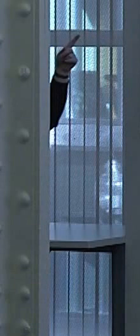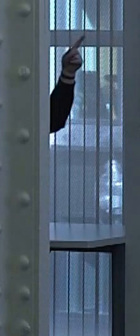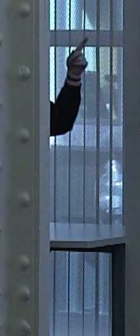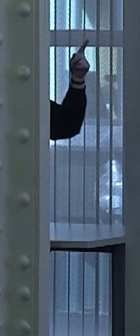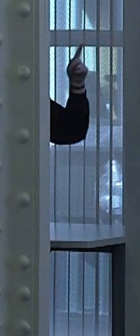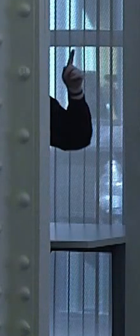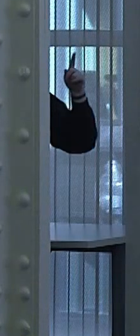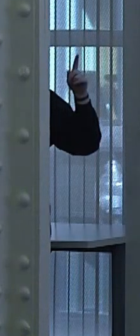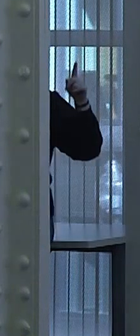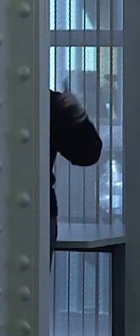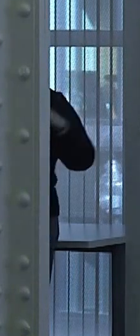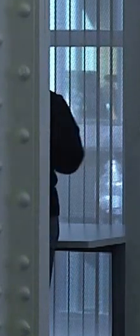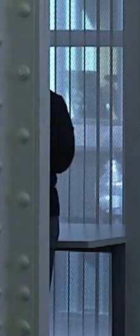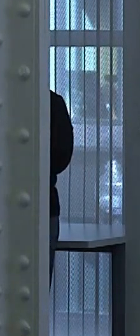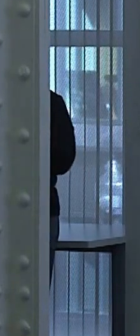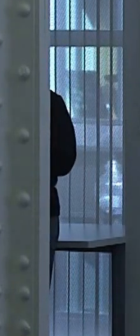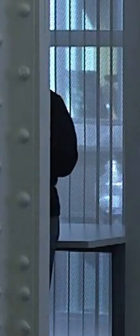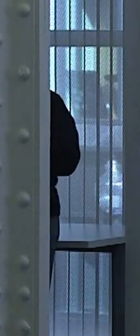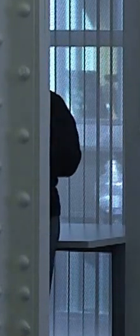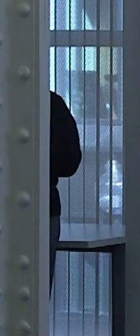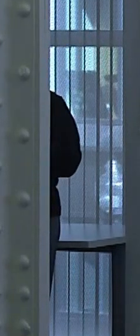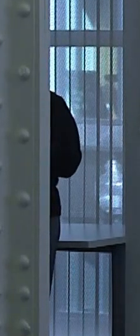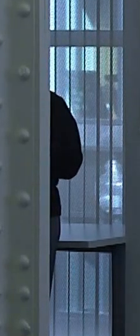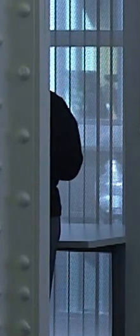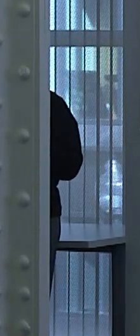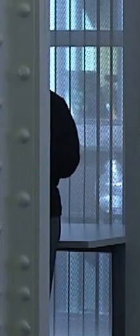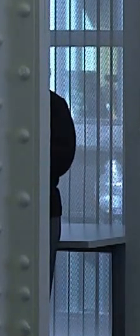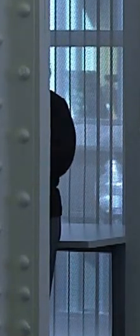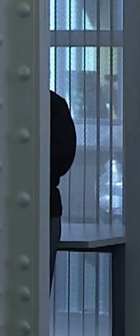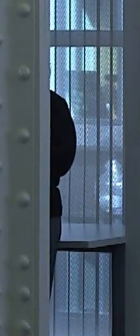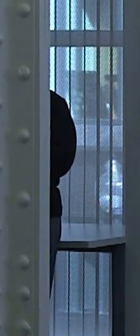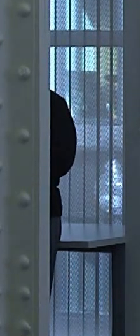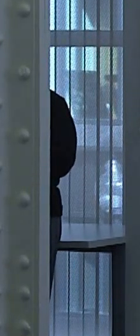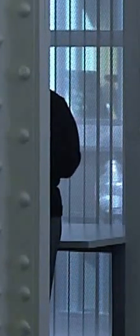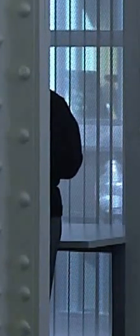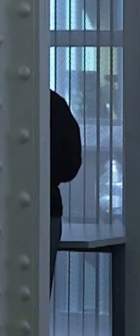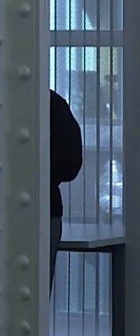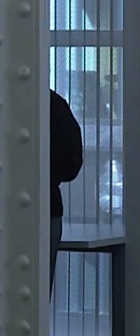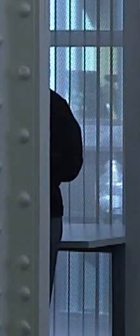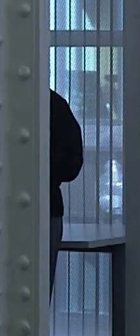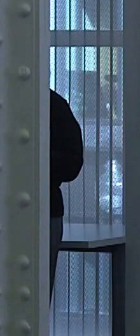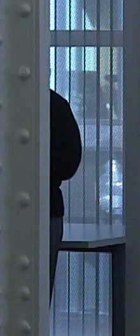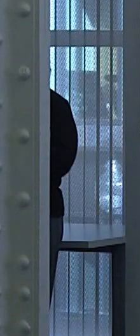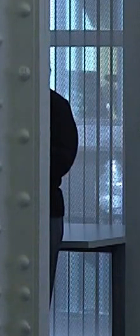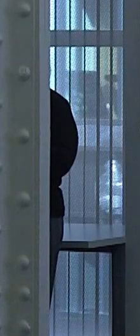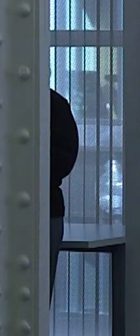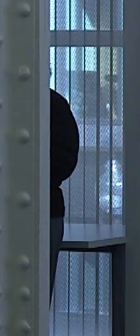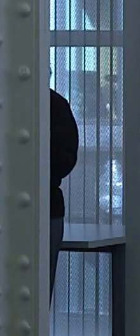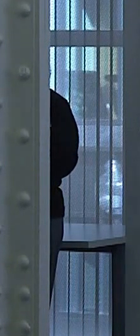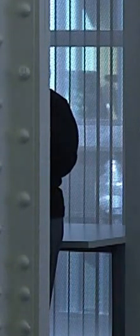in green and blue uniforms. They're border patrol in the Nogales sector. Two of the men are holding assault rifles,